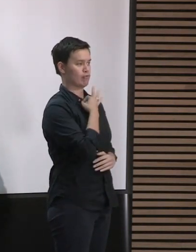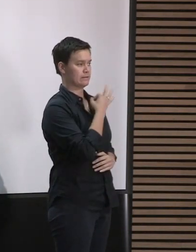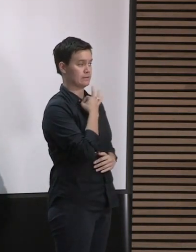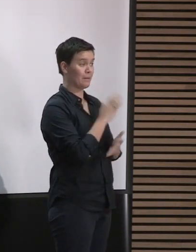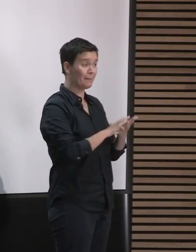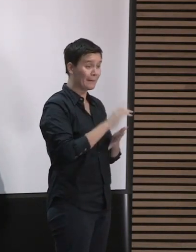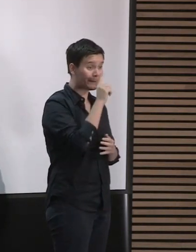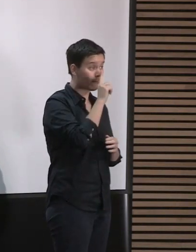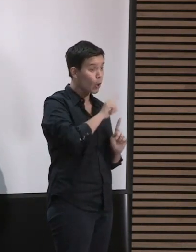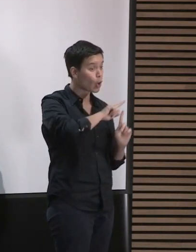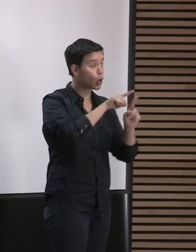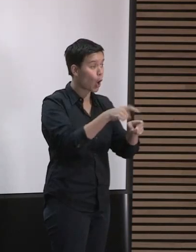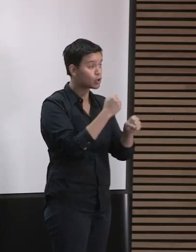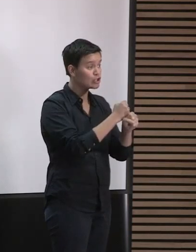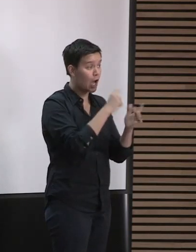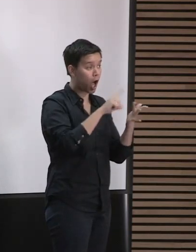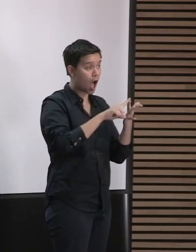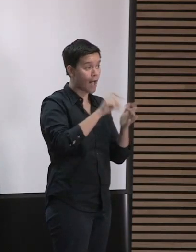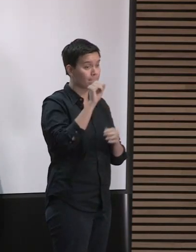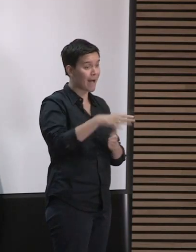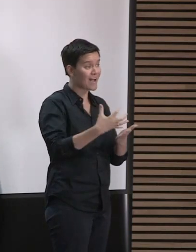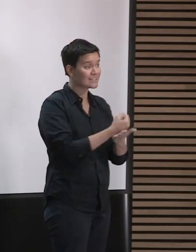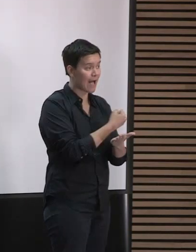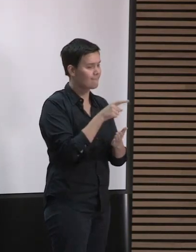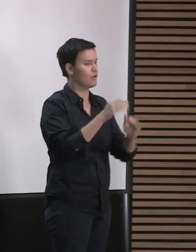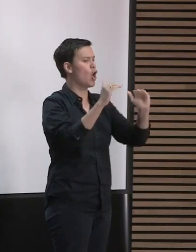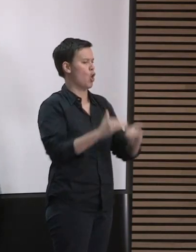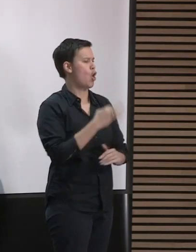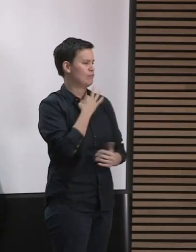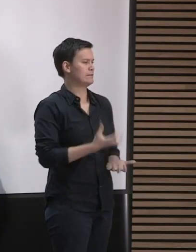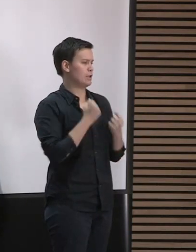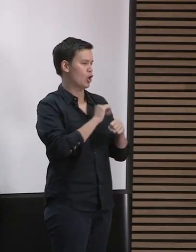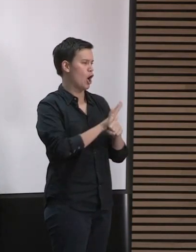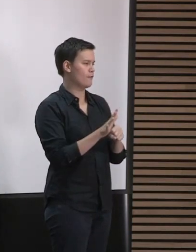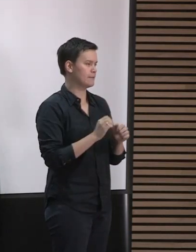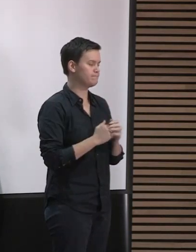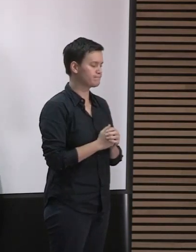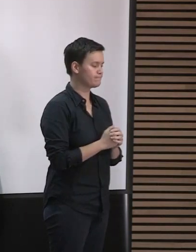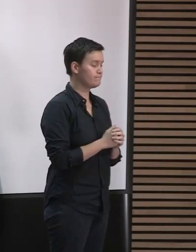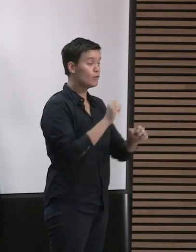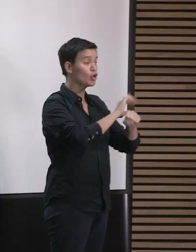issues. The person is considered to be low risk and employees and other shoppers